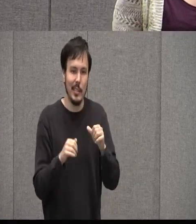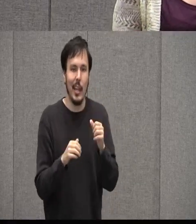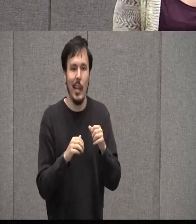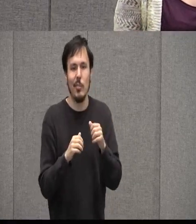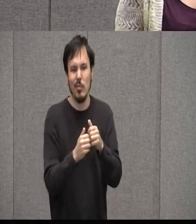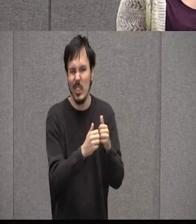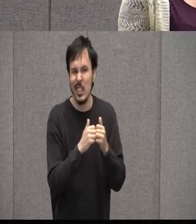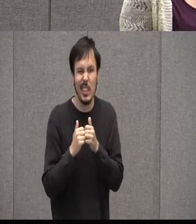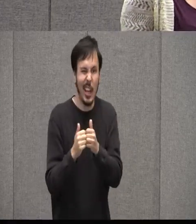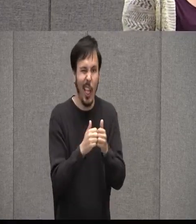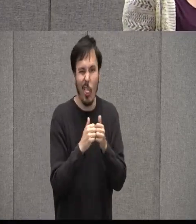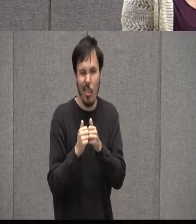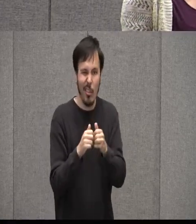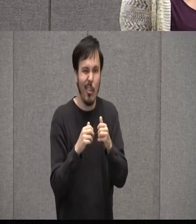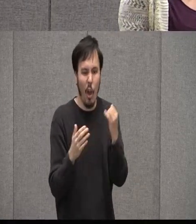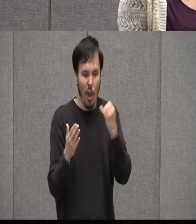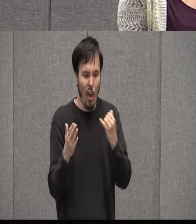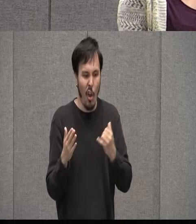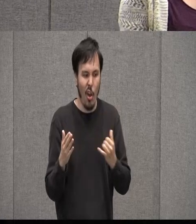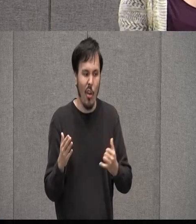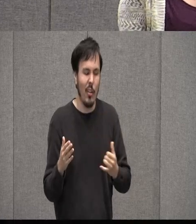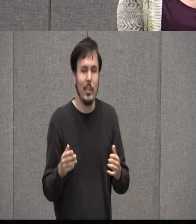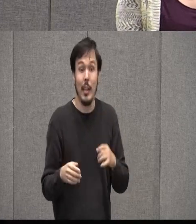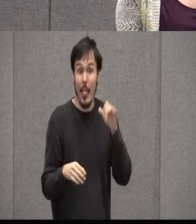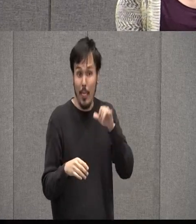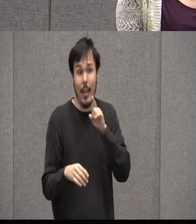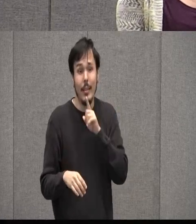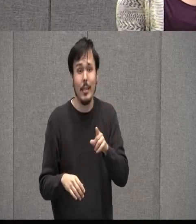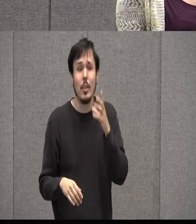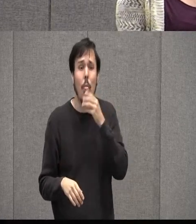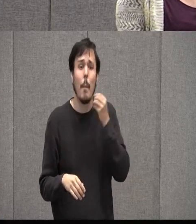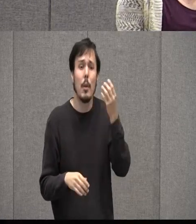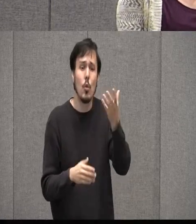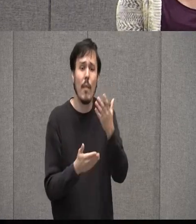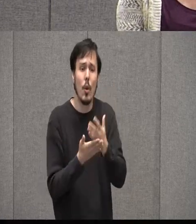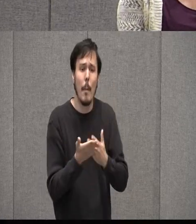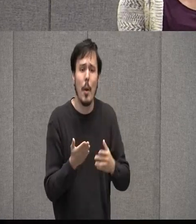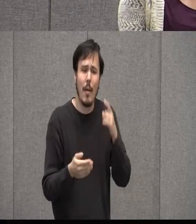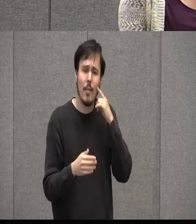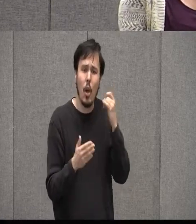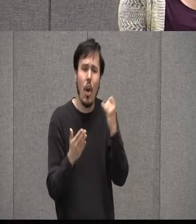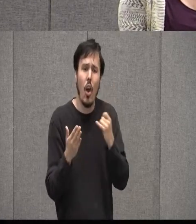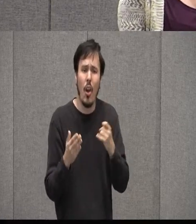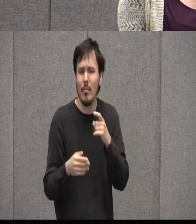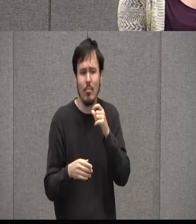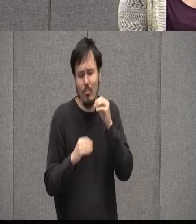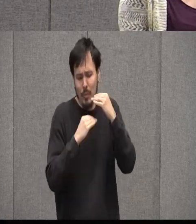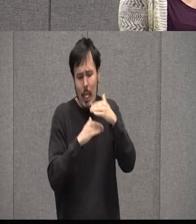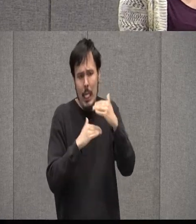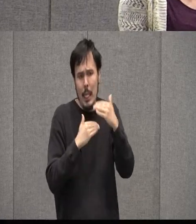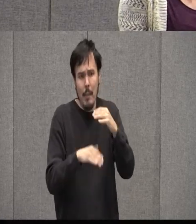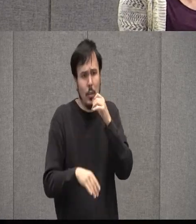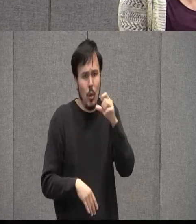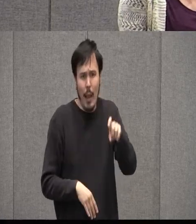if you want them to, and it's the beauty of being an artist is you don't really have any limit. You have anything that you can dream of.